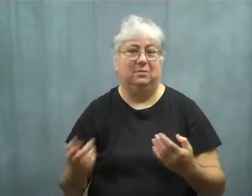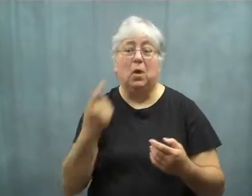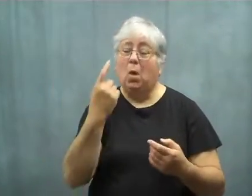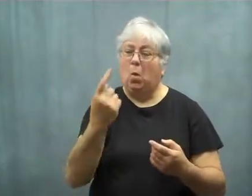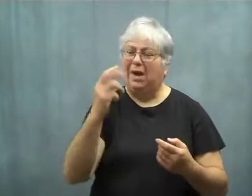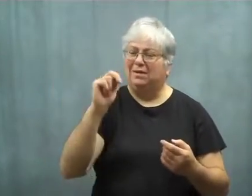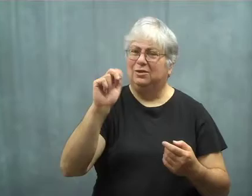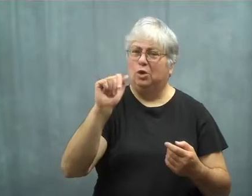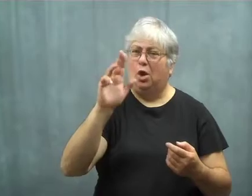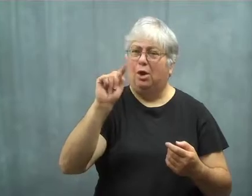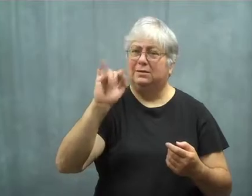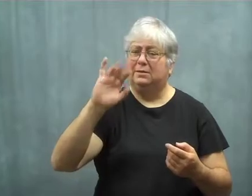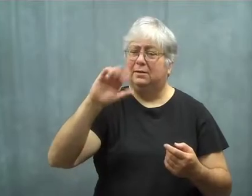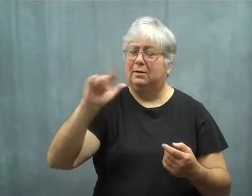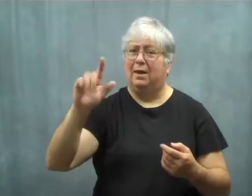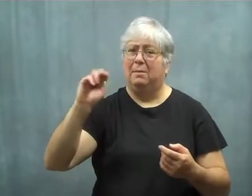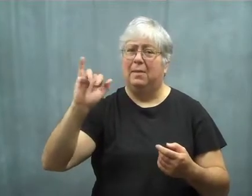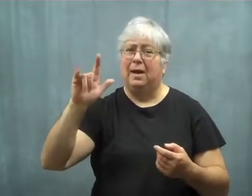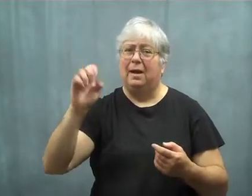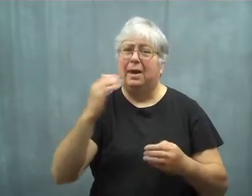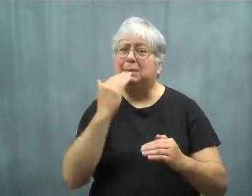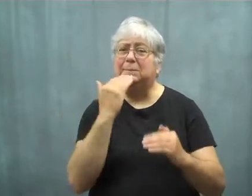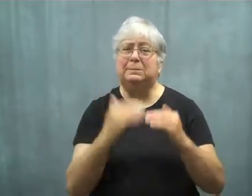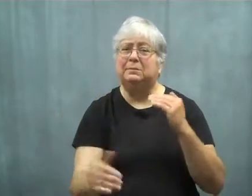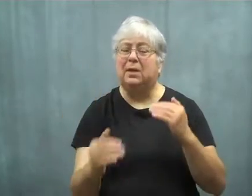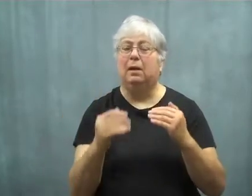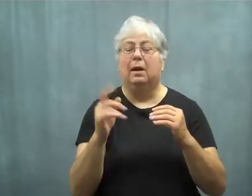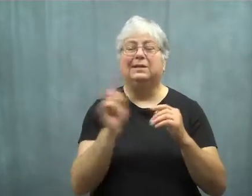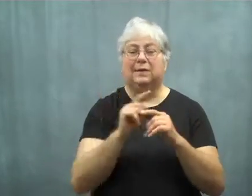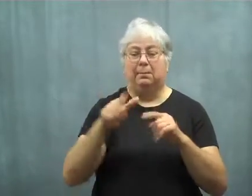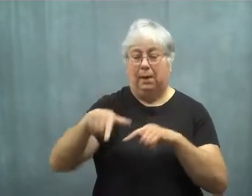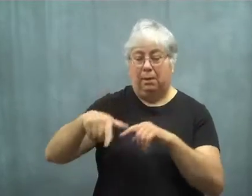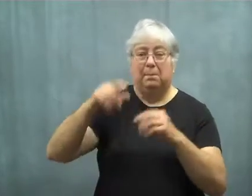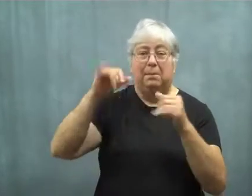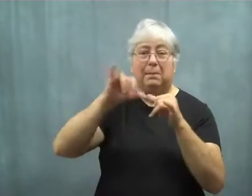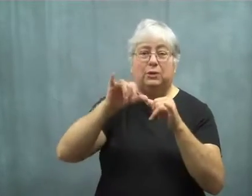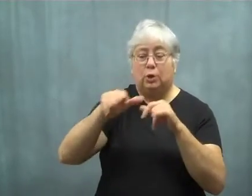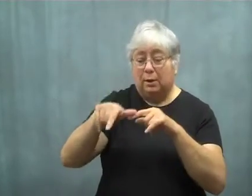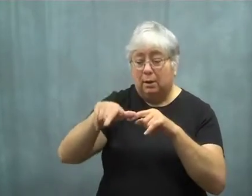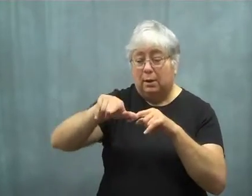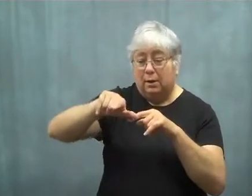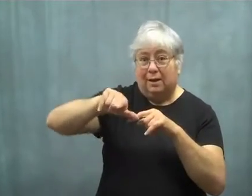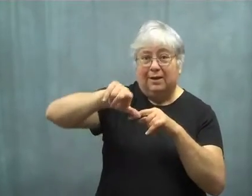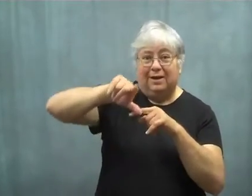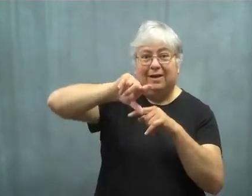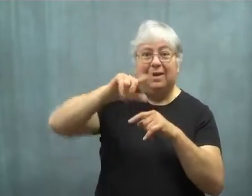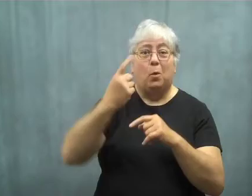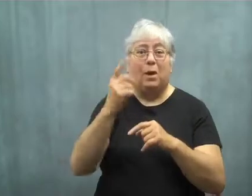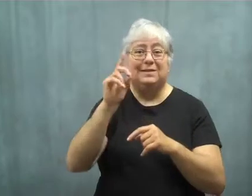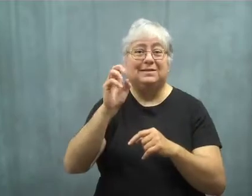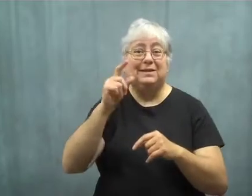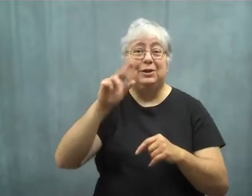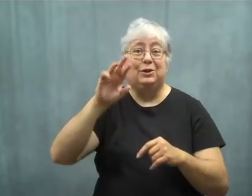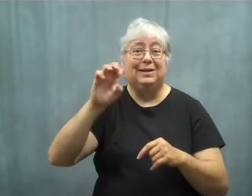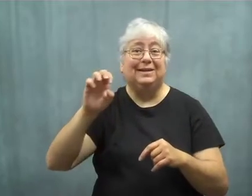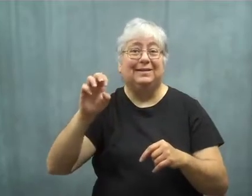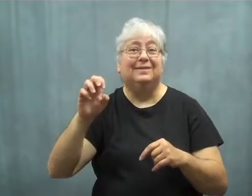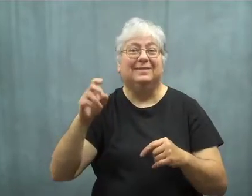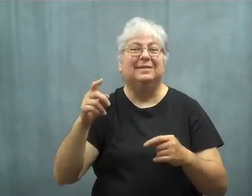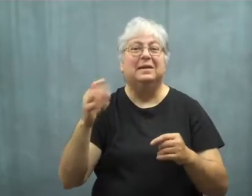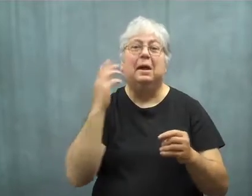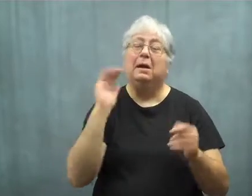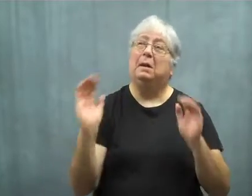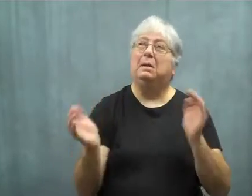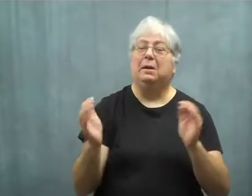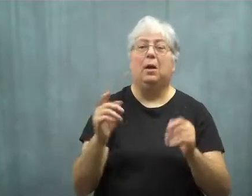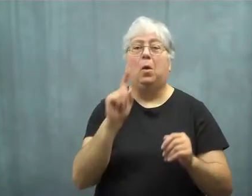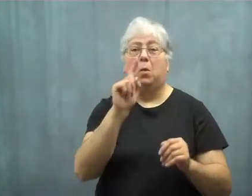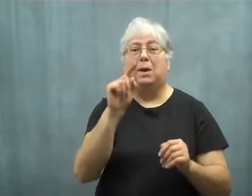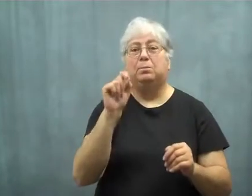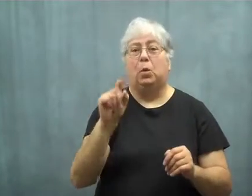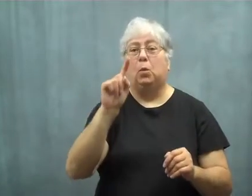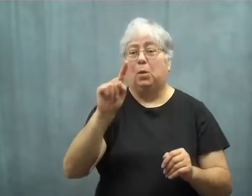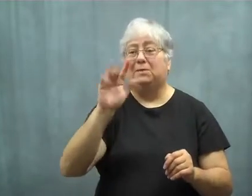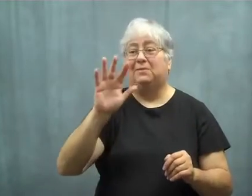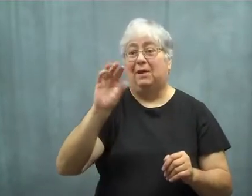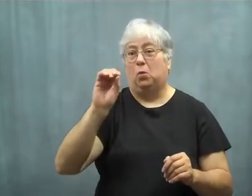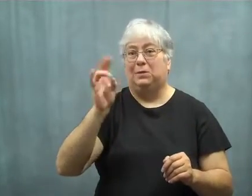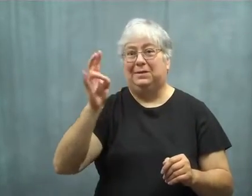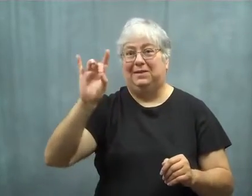A nautical mile is equivalent to one degree of arc.